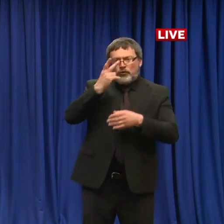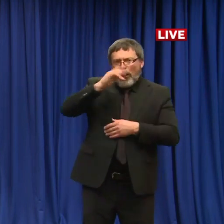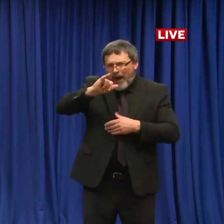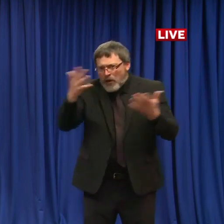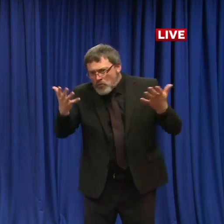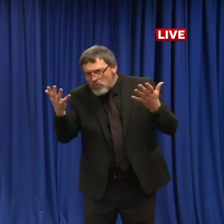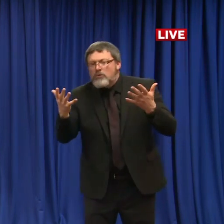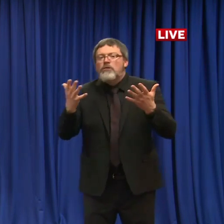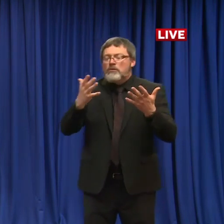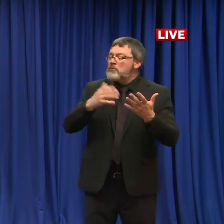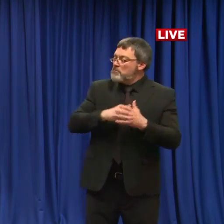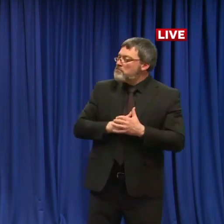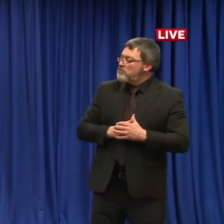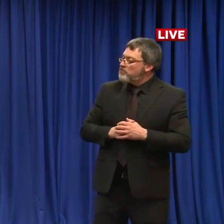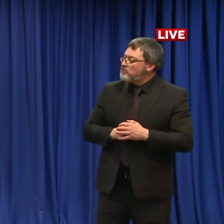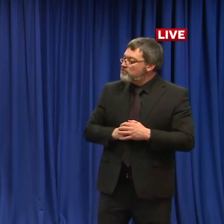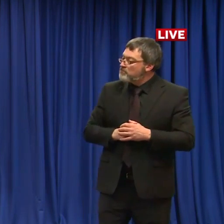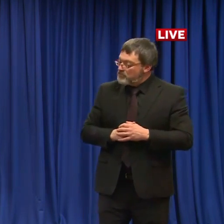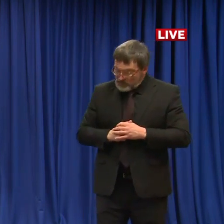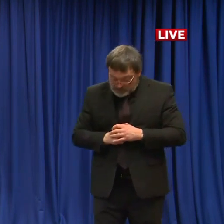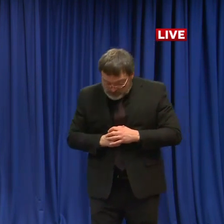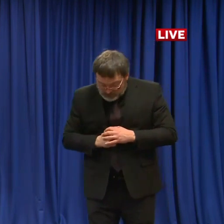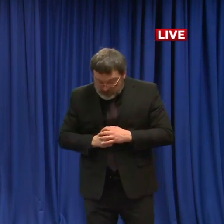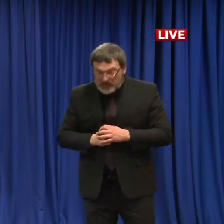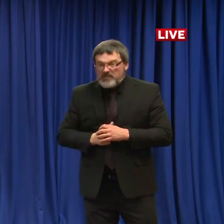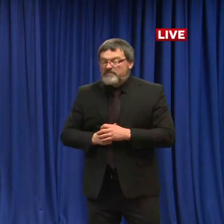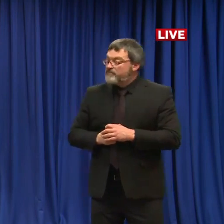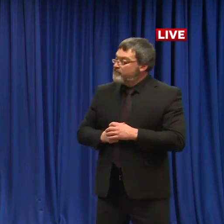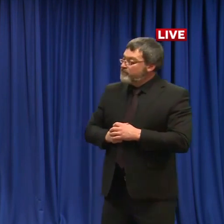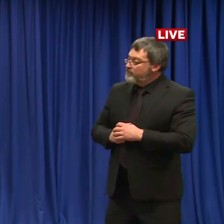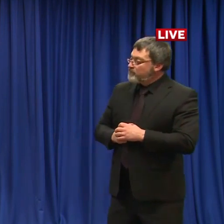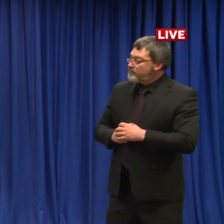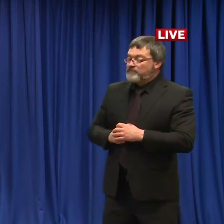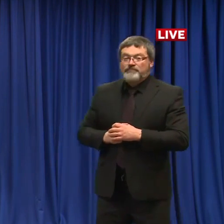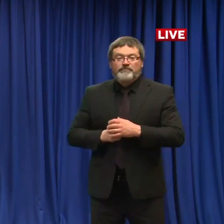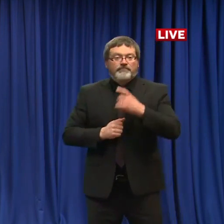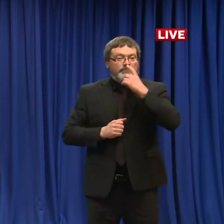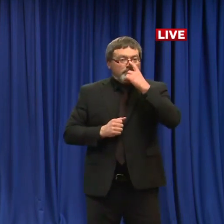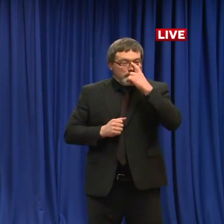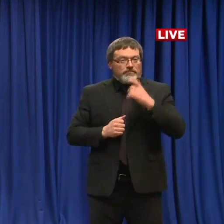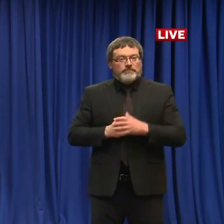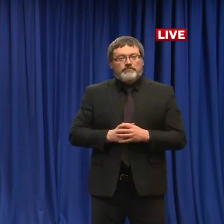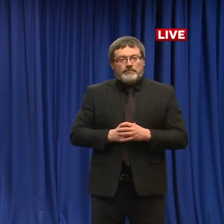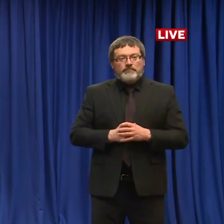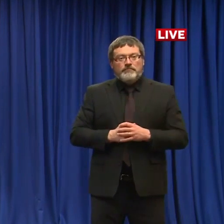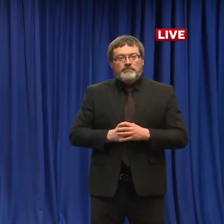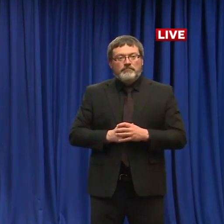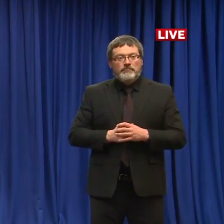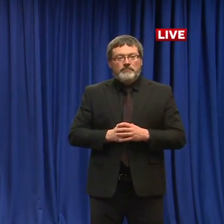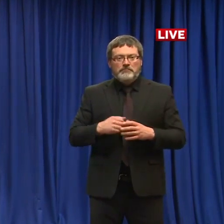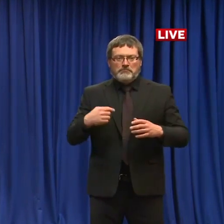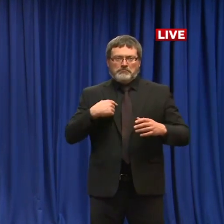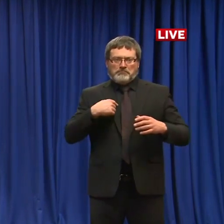PREDICTIONS AND FIGURE OUT WHERE WE’RE GOING AS A STATE. DR. CHAN. GOVERNOR THANK YOU VERY MUCH.